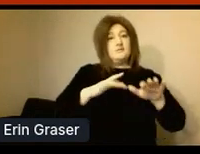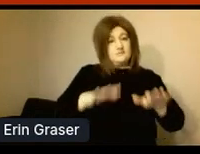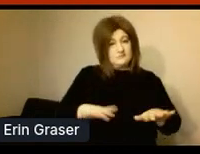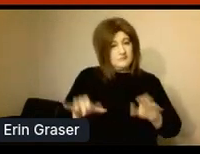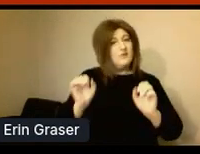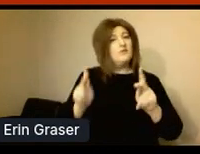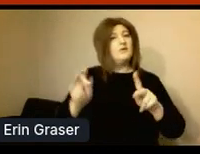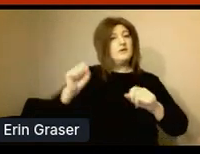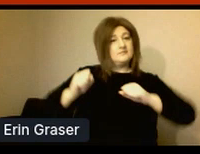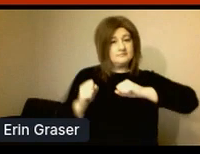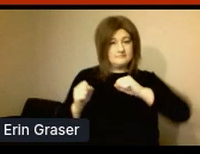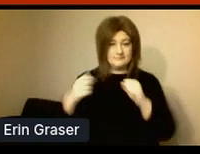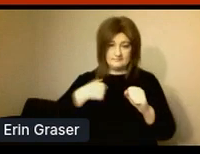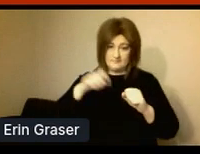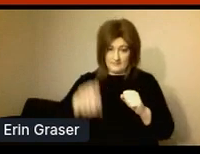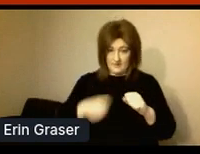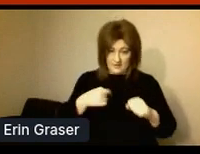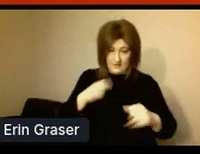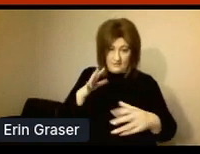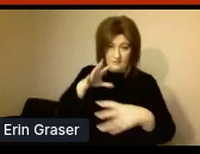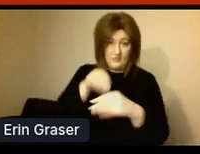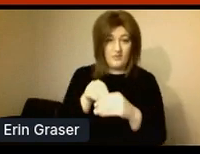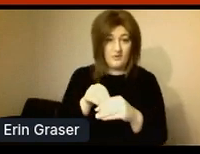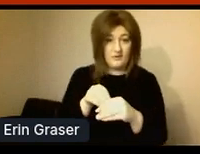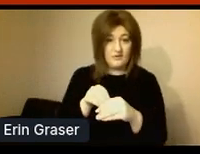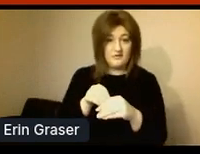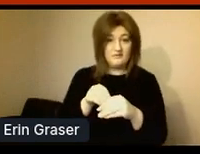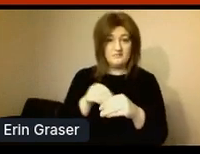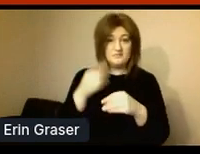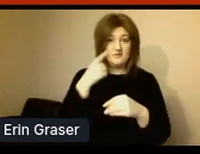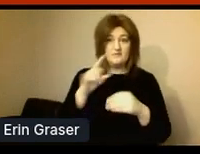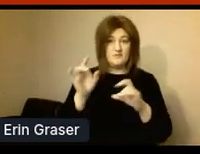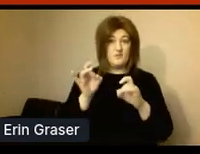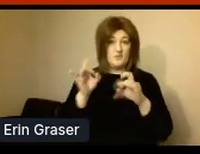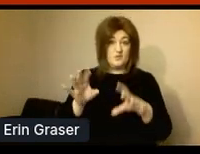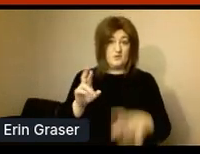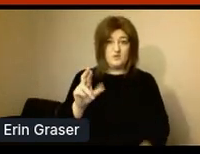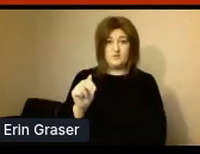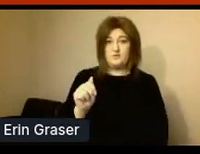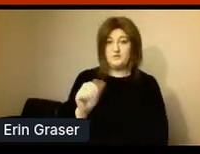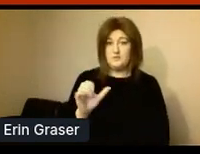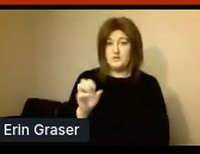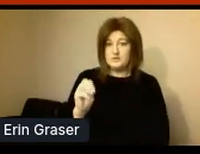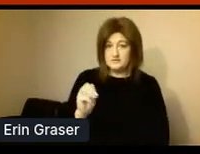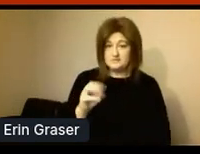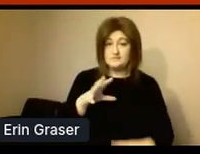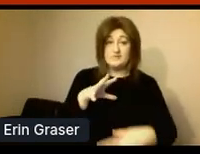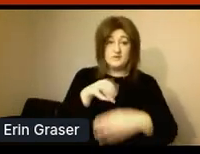And how do we start to move the needle forward on issues of racism and inclusion and belonging?